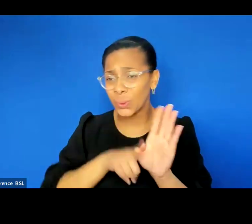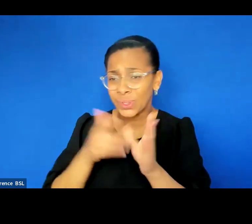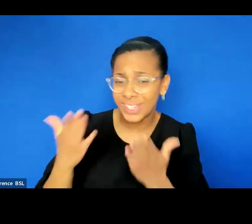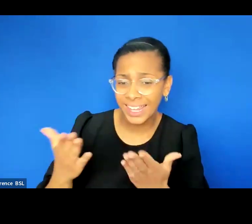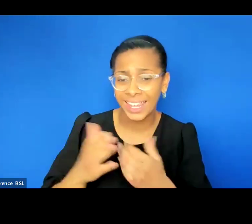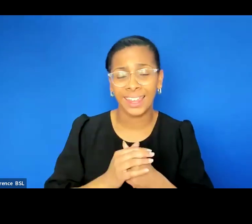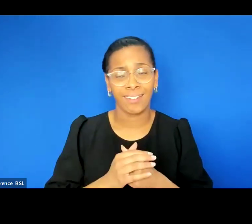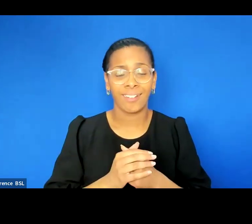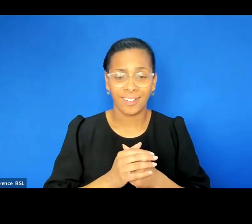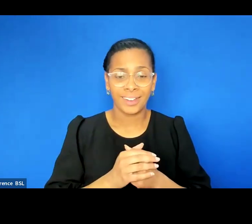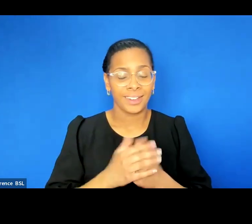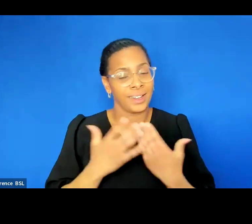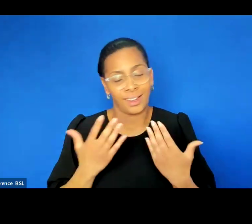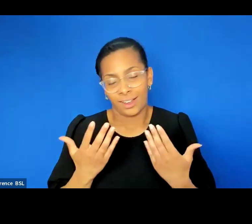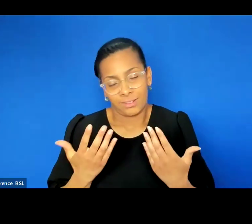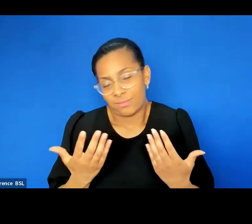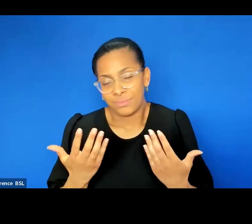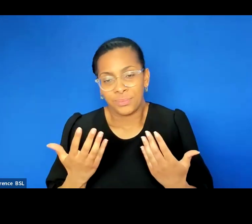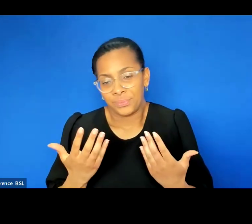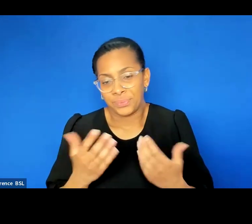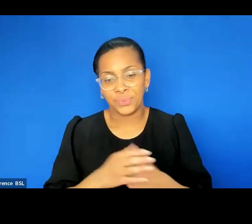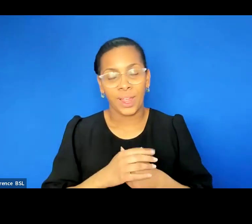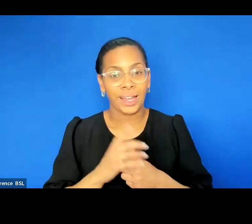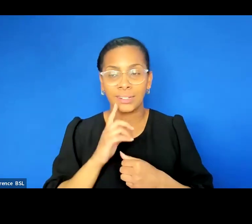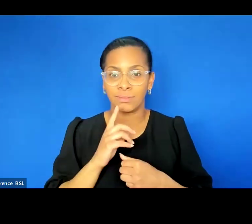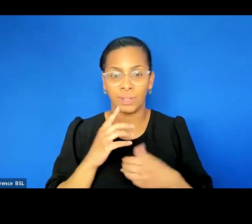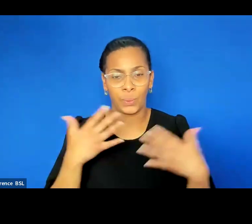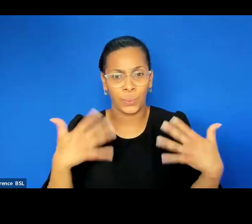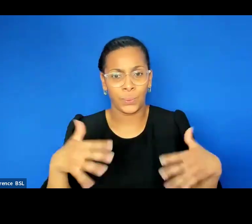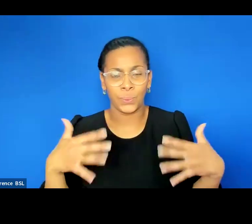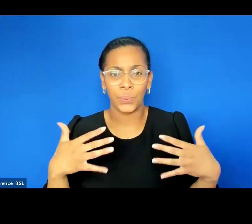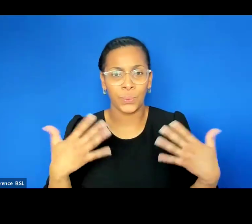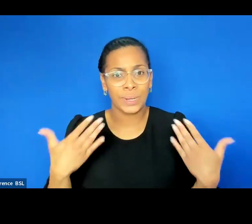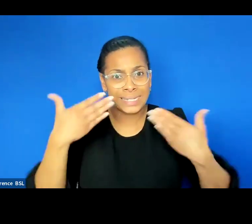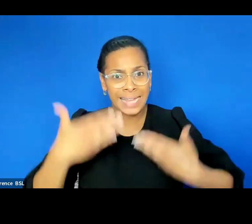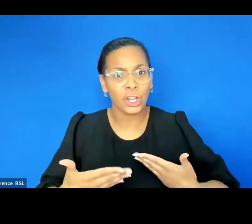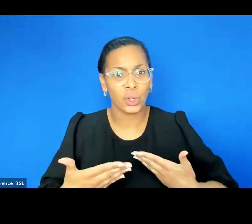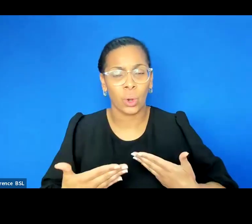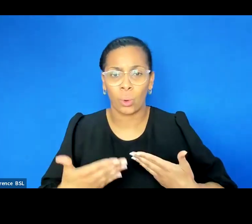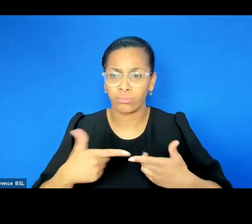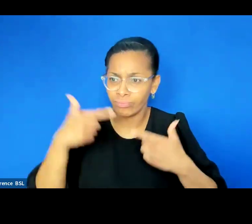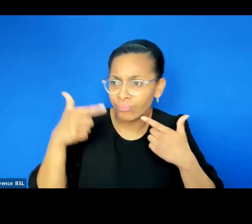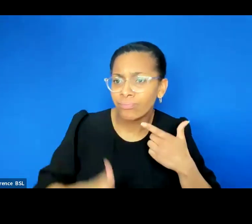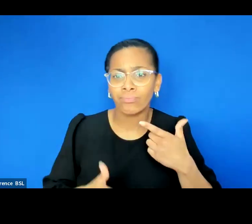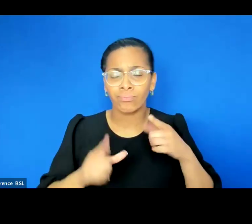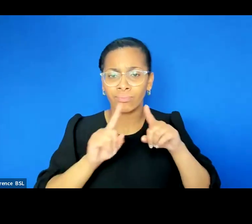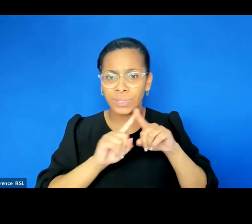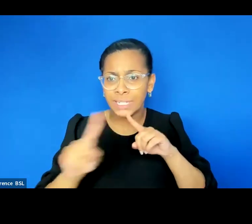Yeah, as always, I think it's been a really thorough session today. Hearing, hearing from you, Natalie and Cara,